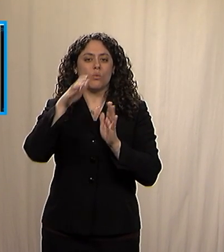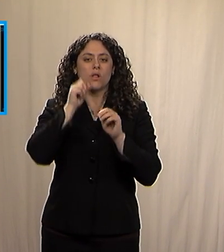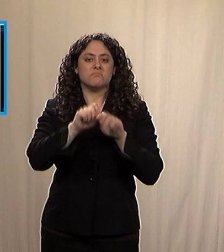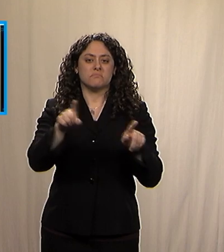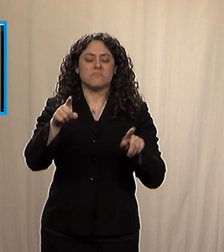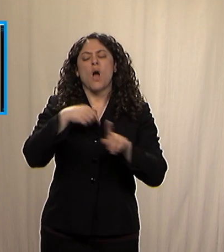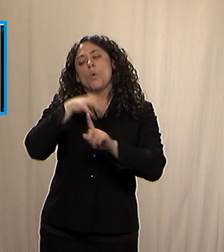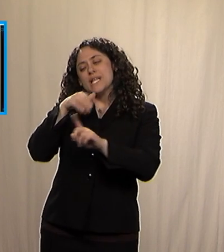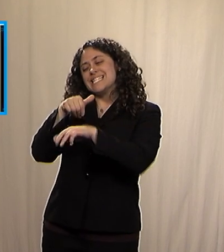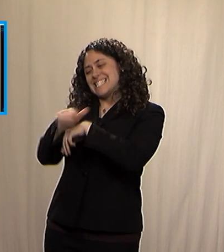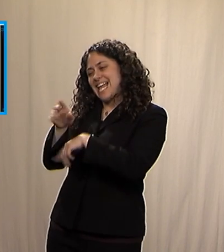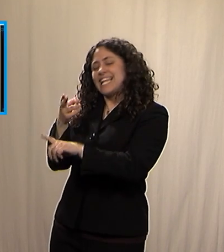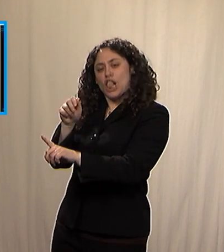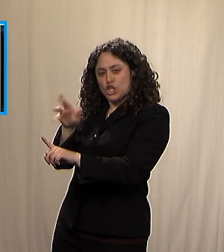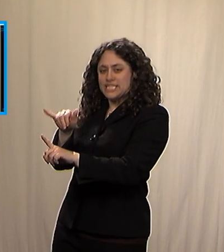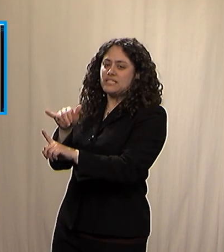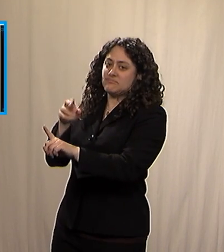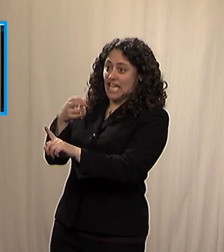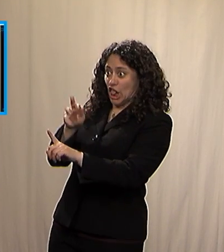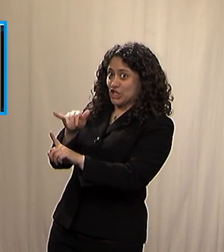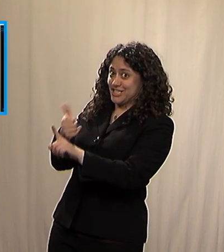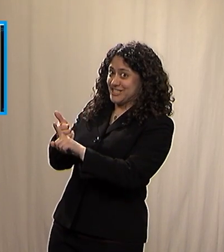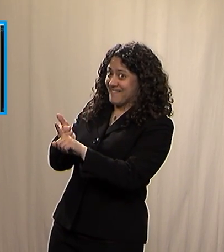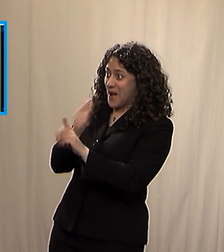so Hillary can get that out to people.